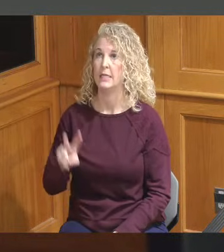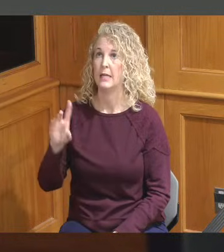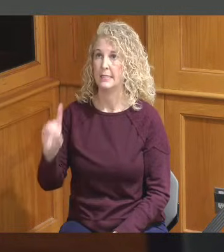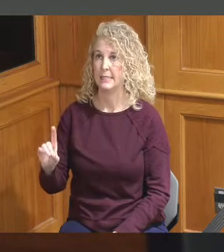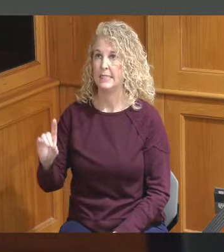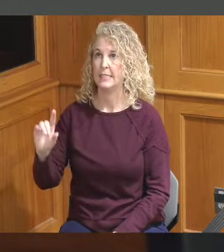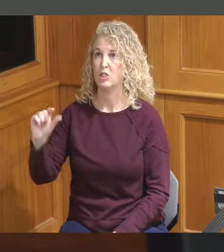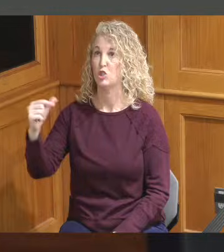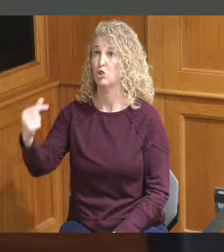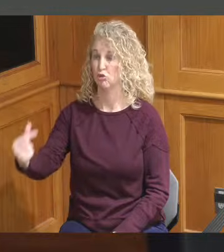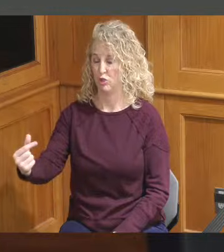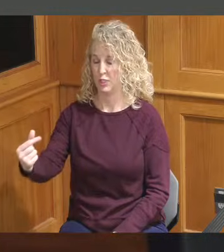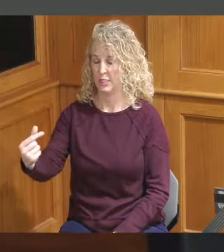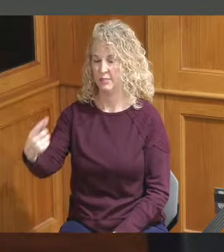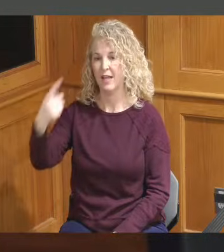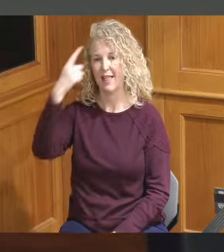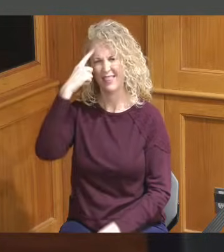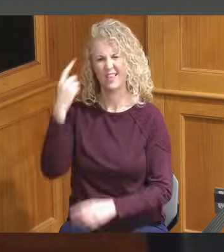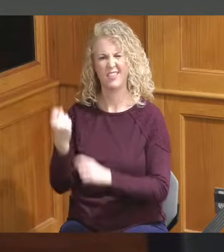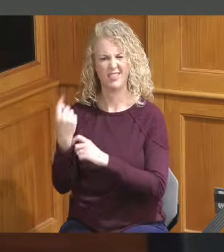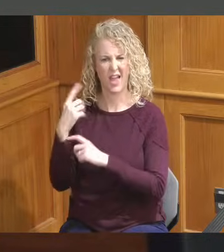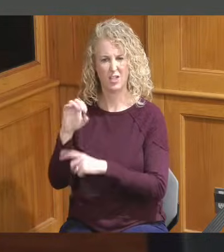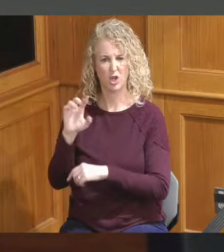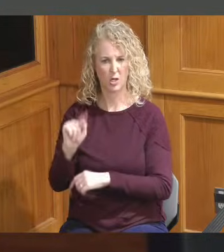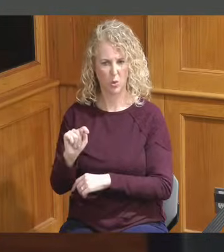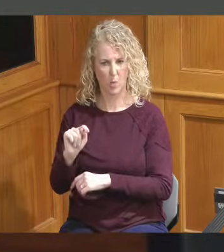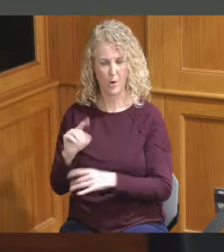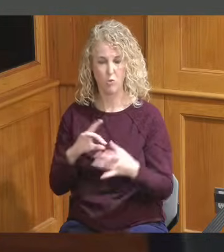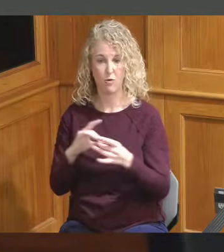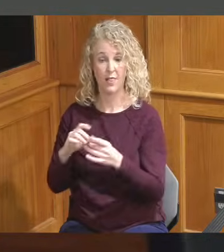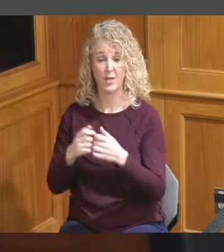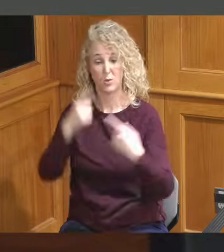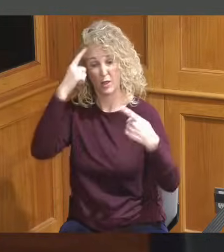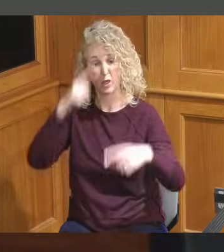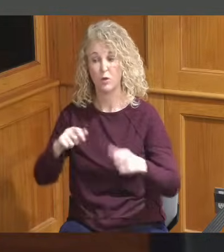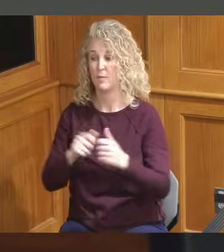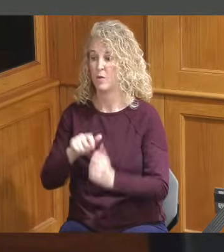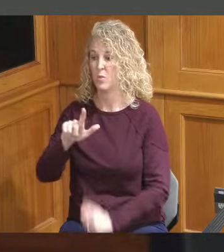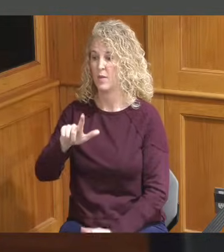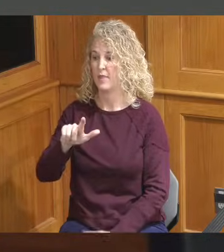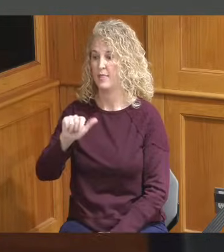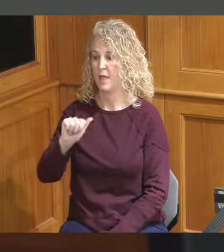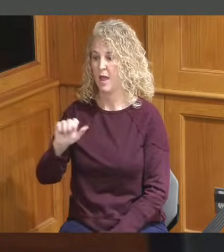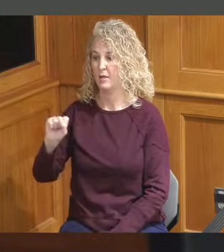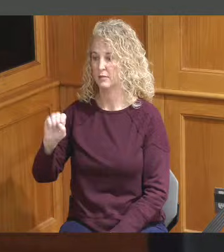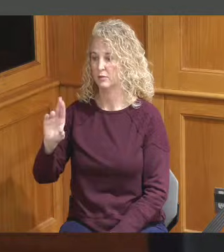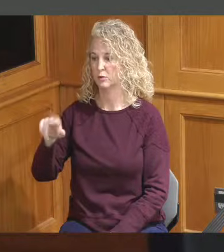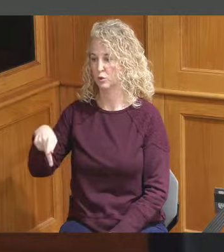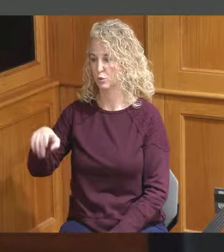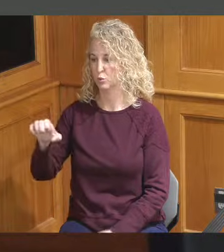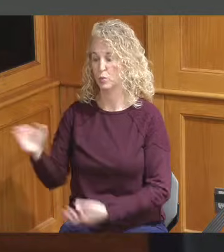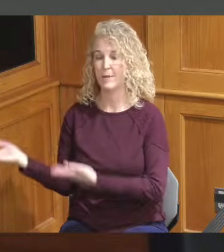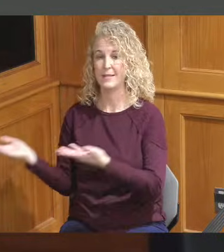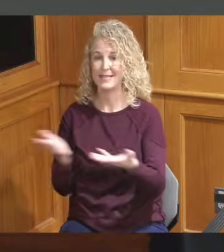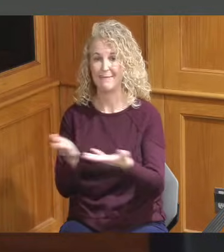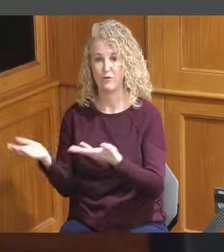last October. this relates to an agreement with Lassup for food delivery services through partner